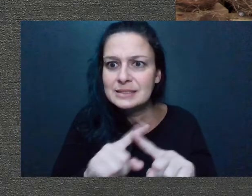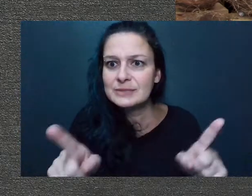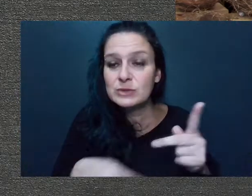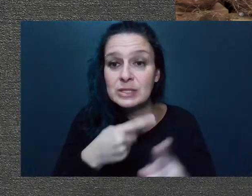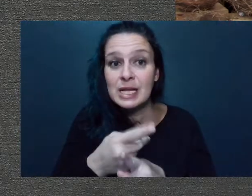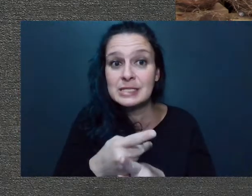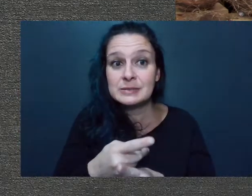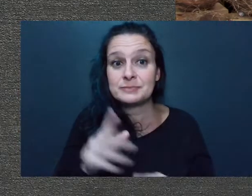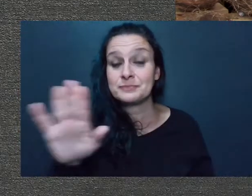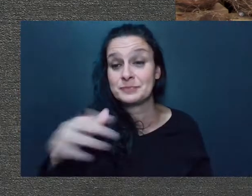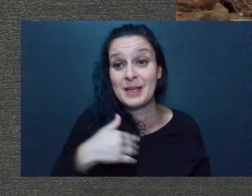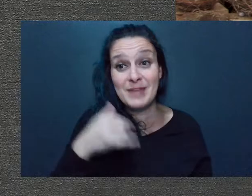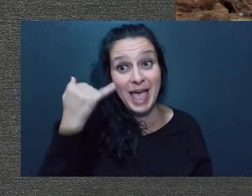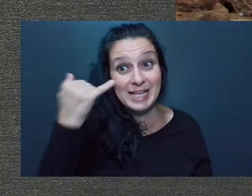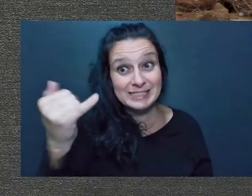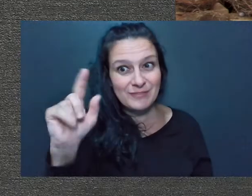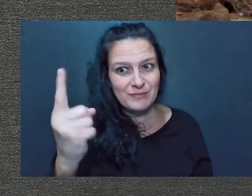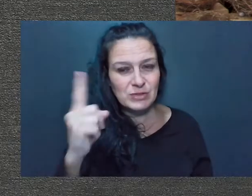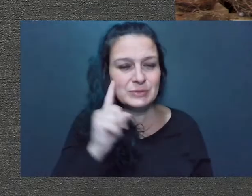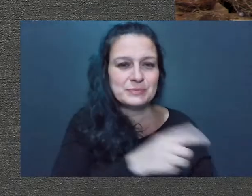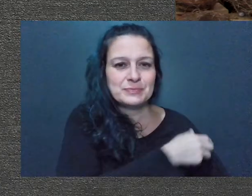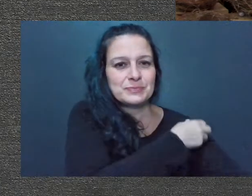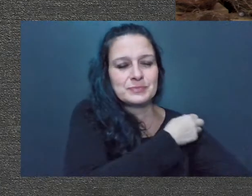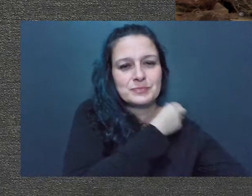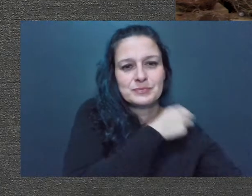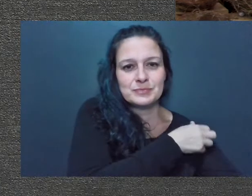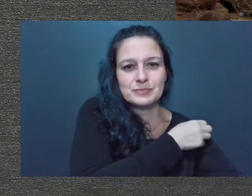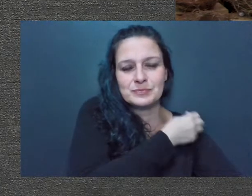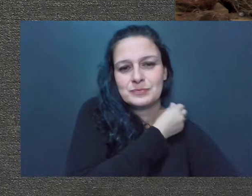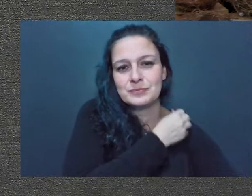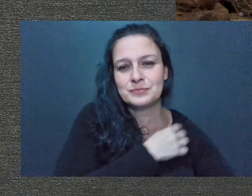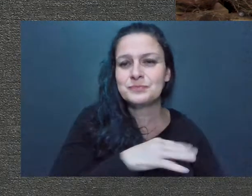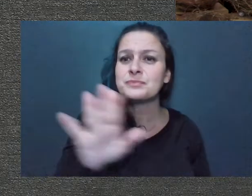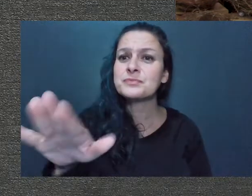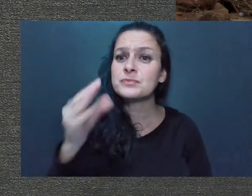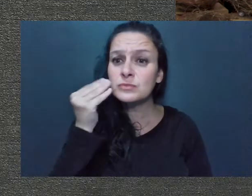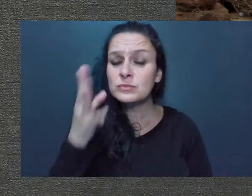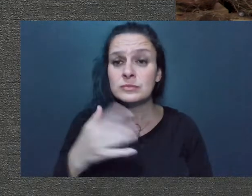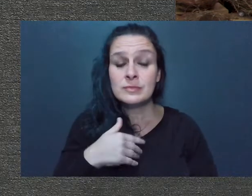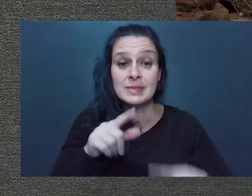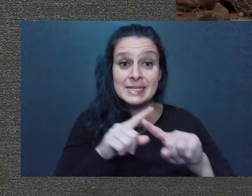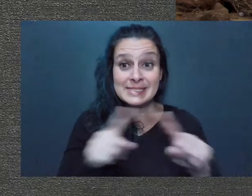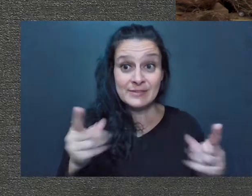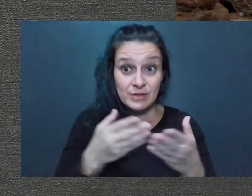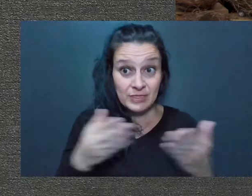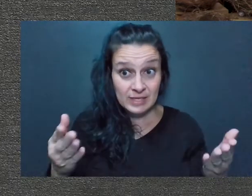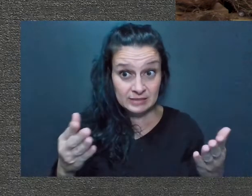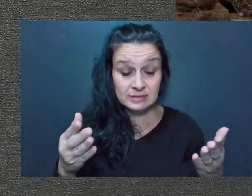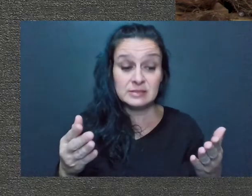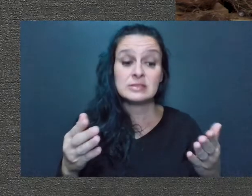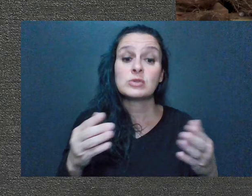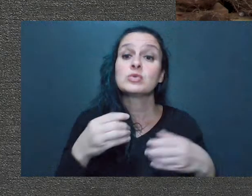but I'm gonna have some clues. We gotta look at those here. Now, there's different things that you can use